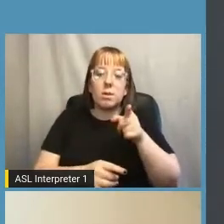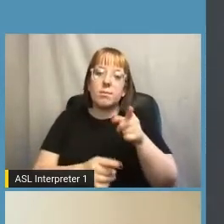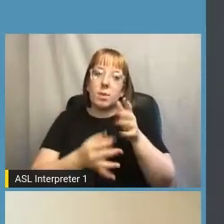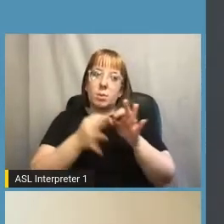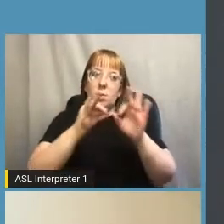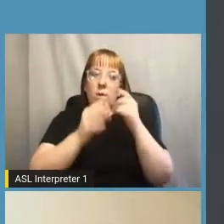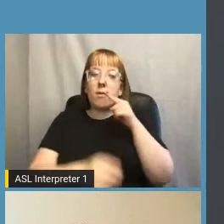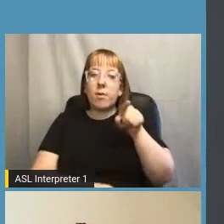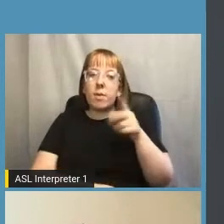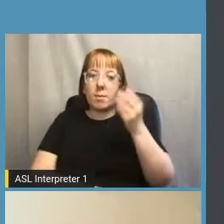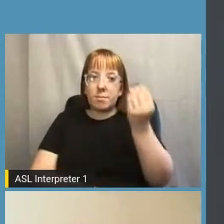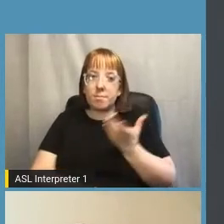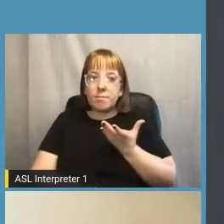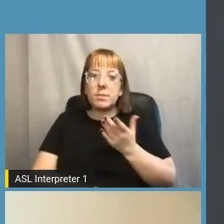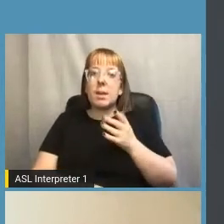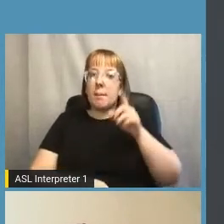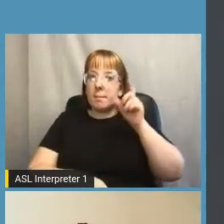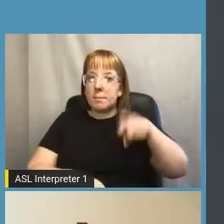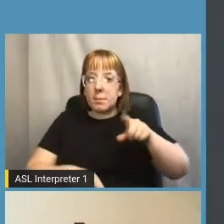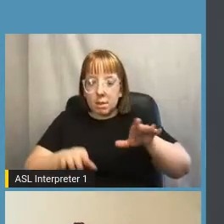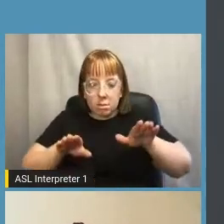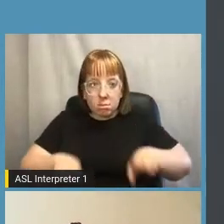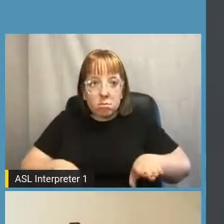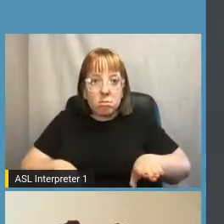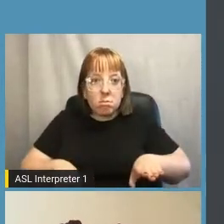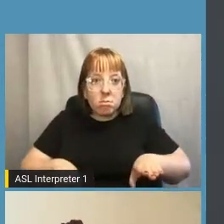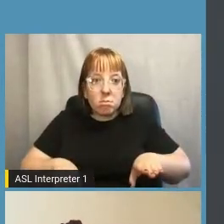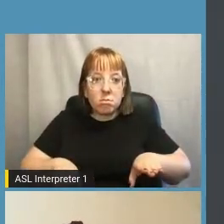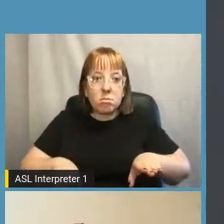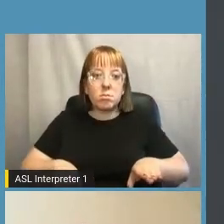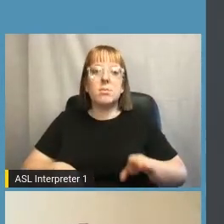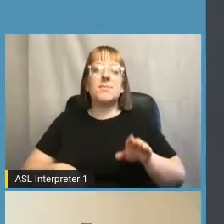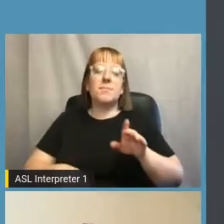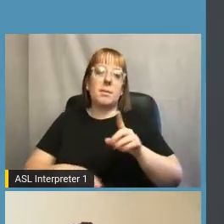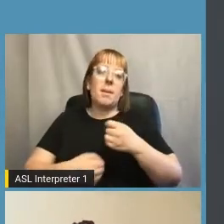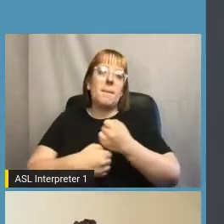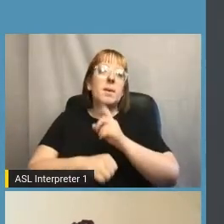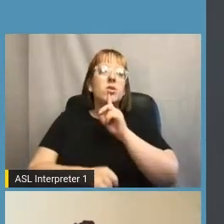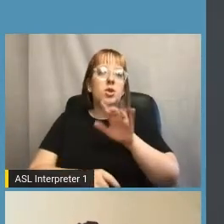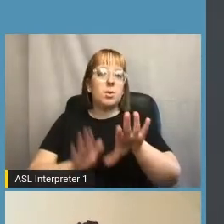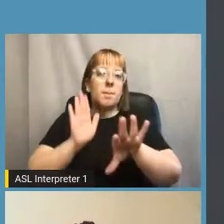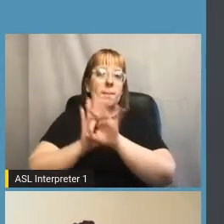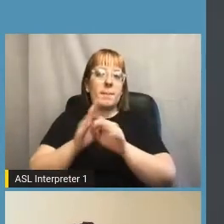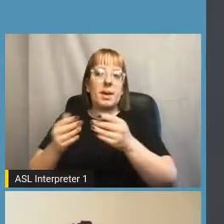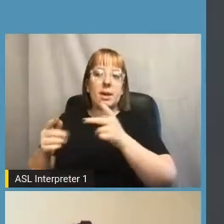that this work had to be on floor so we had to make sure we chose a space for this to happen